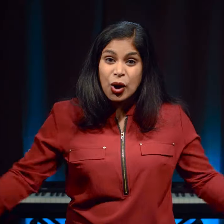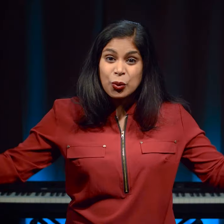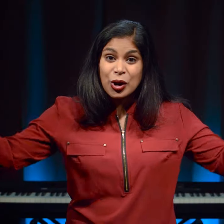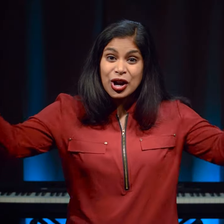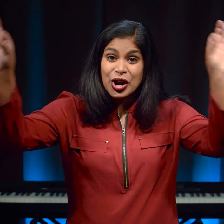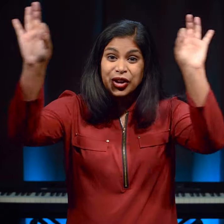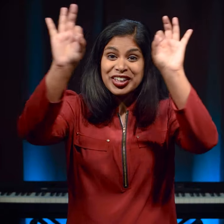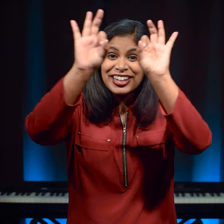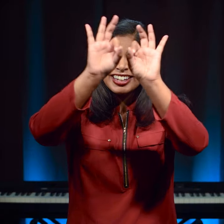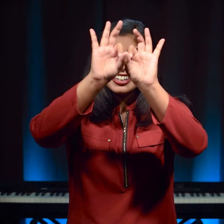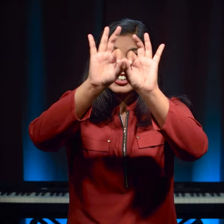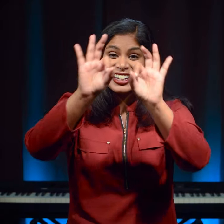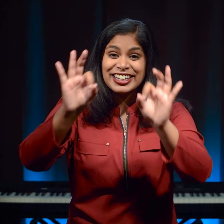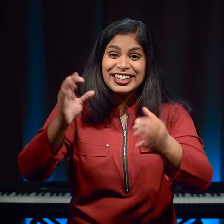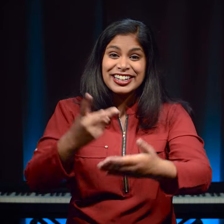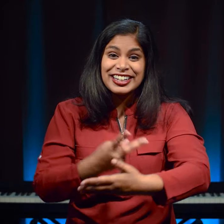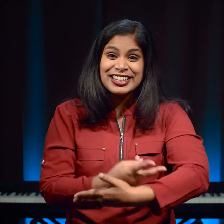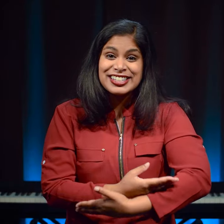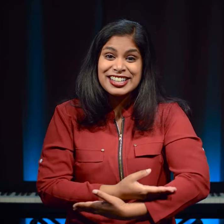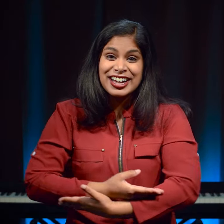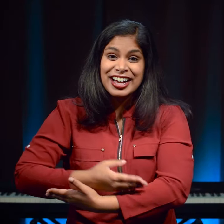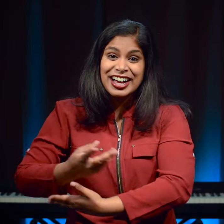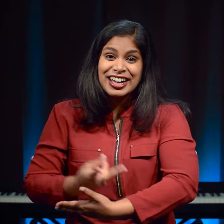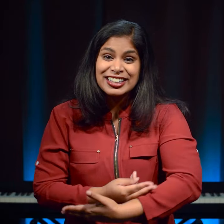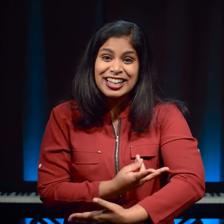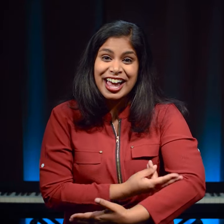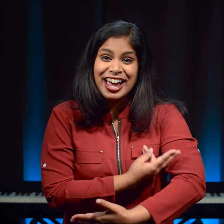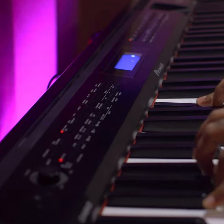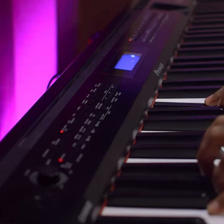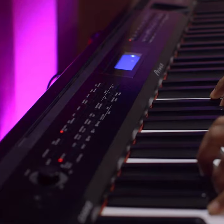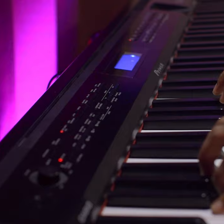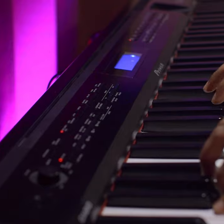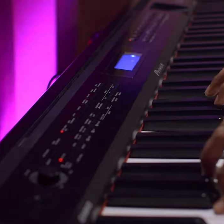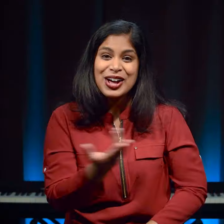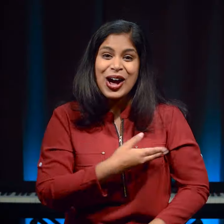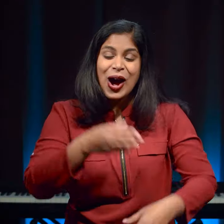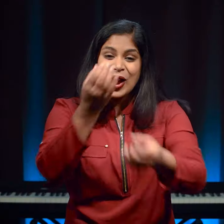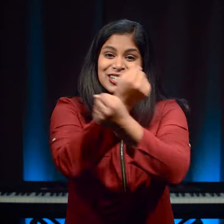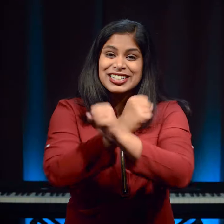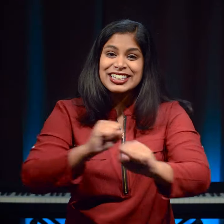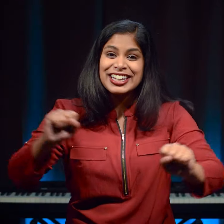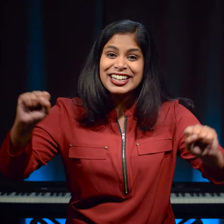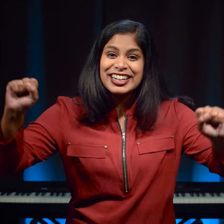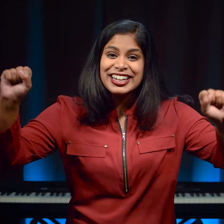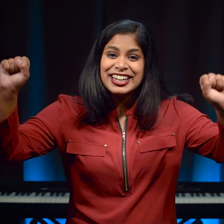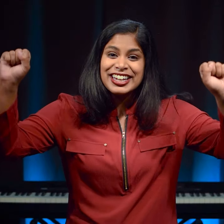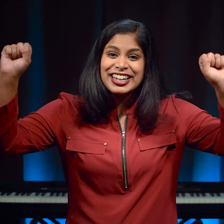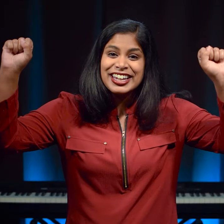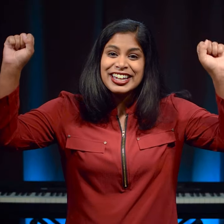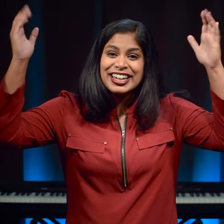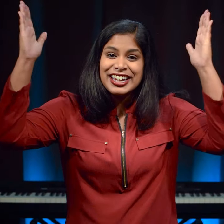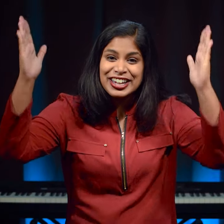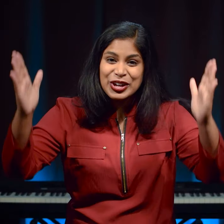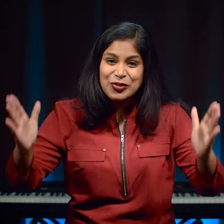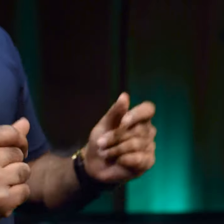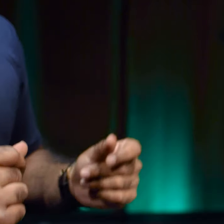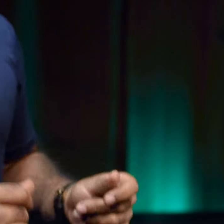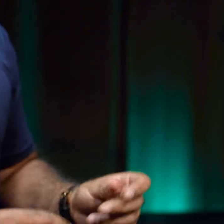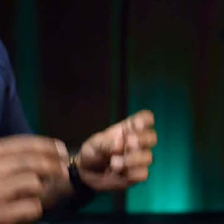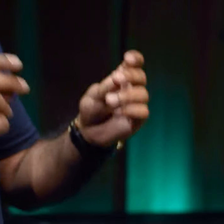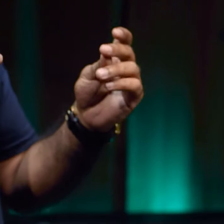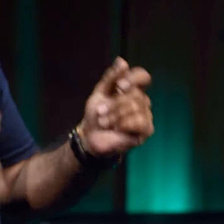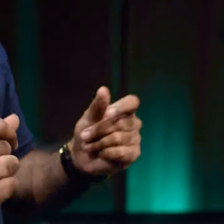Worthy is the Lamb! Our Deliverer!